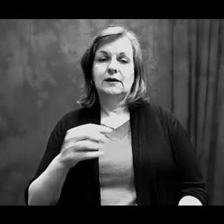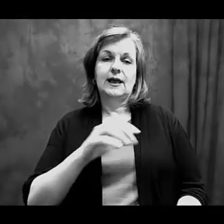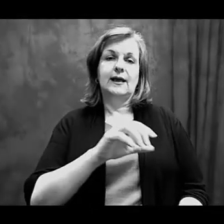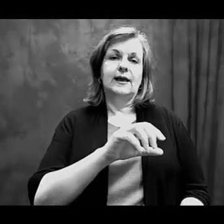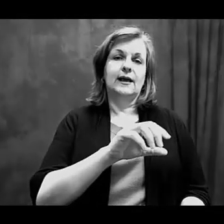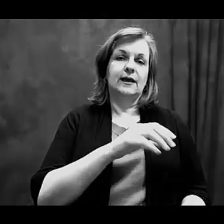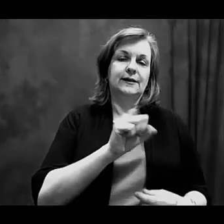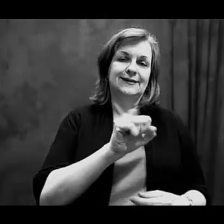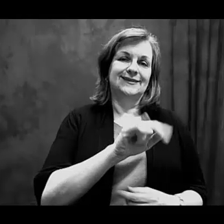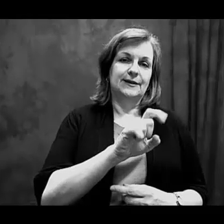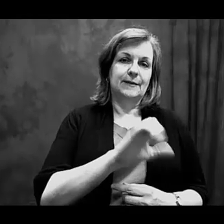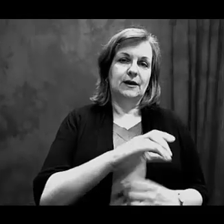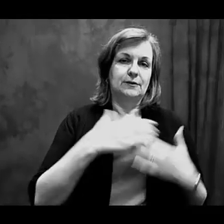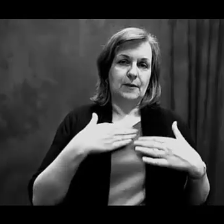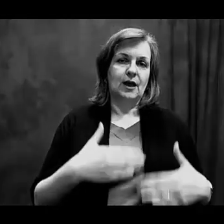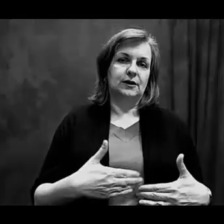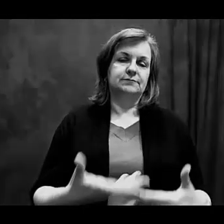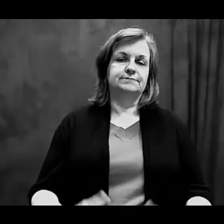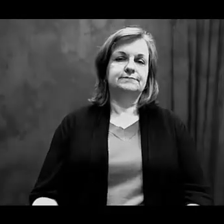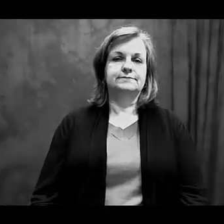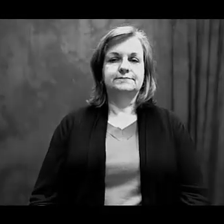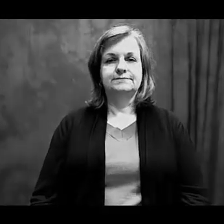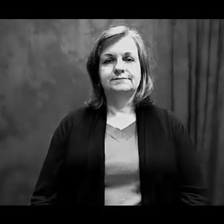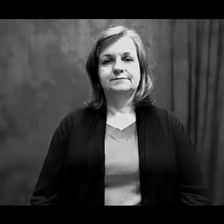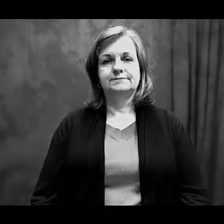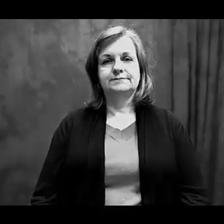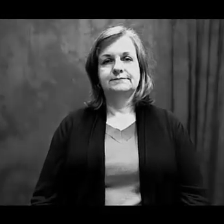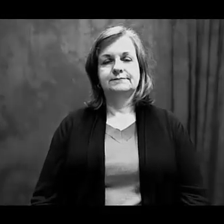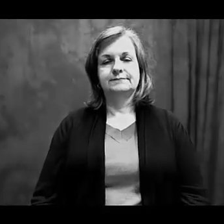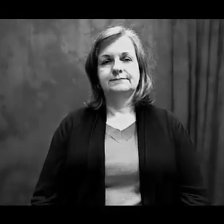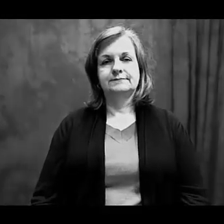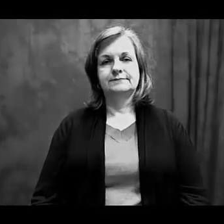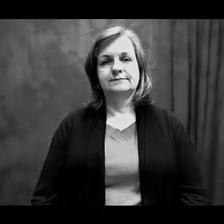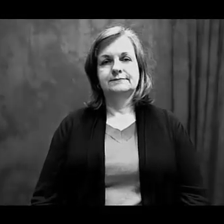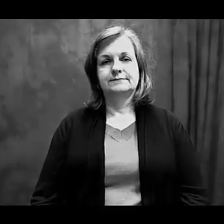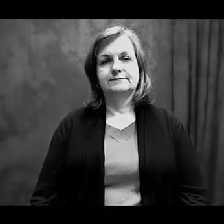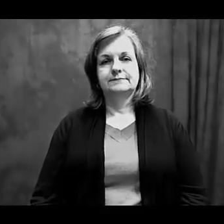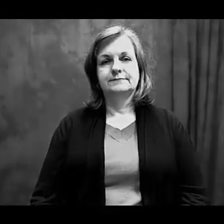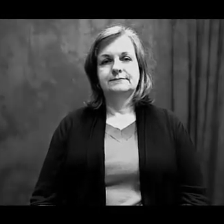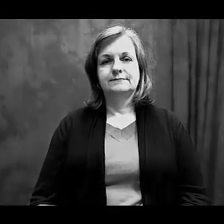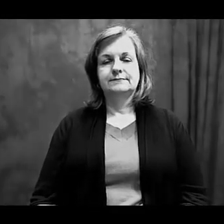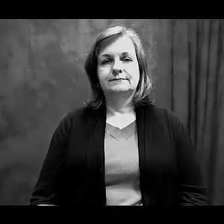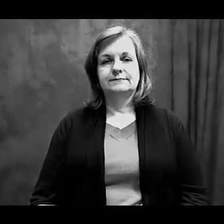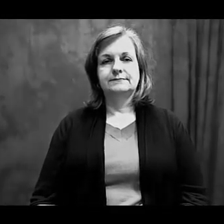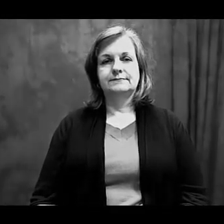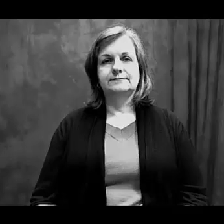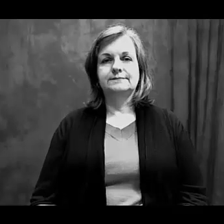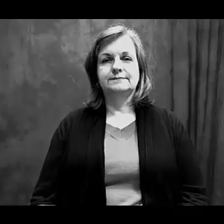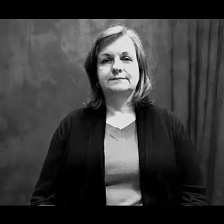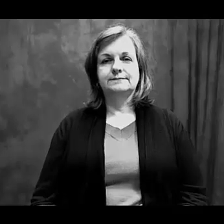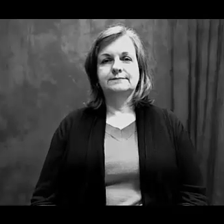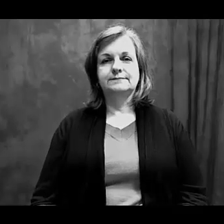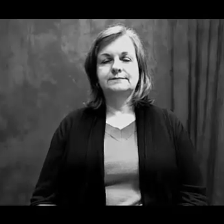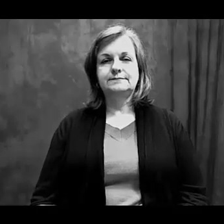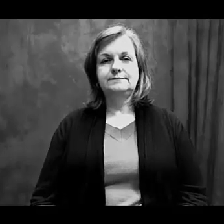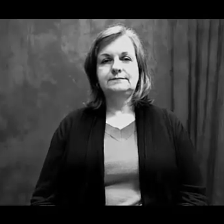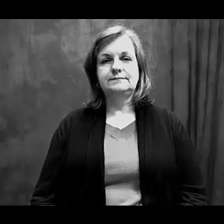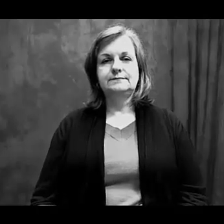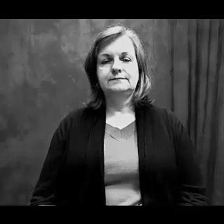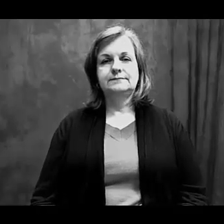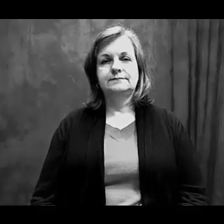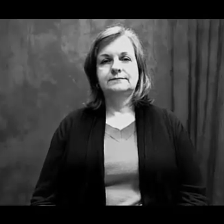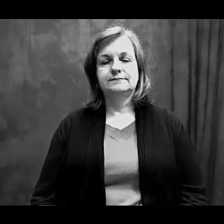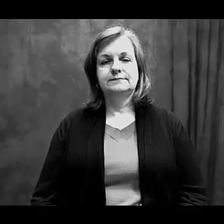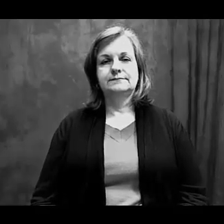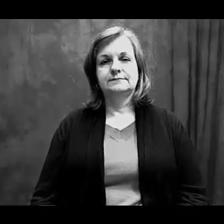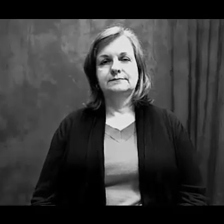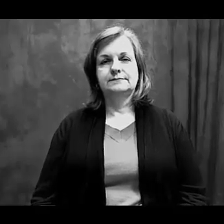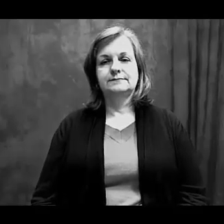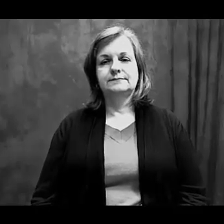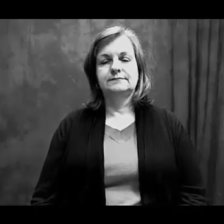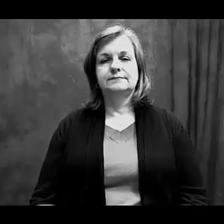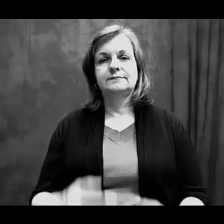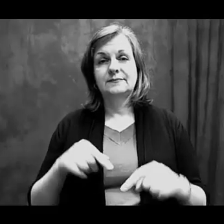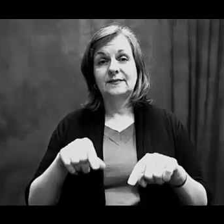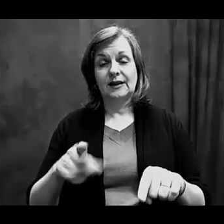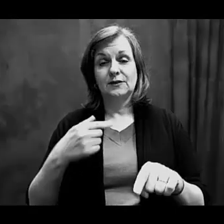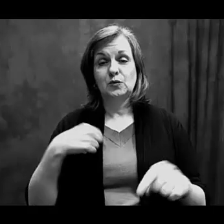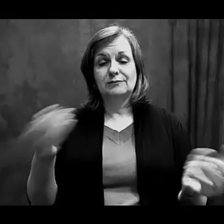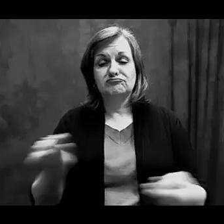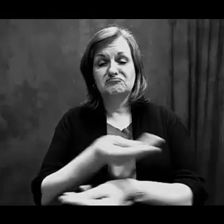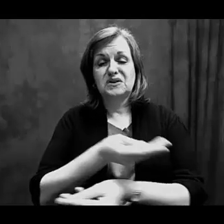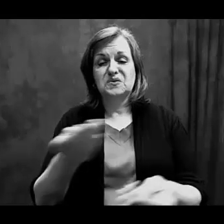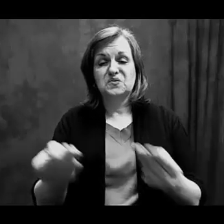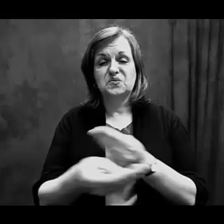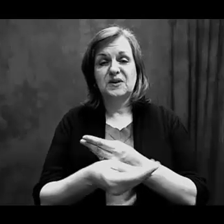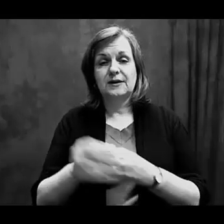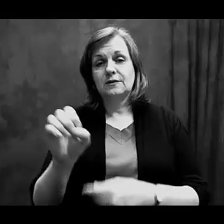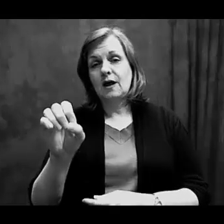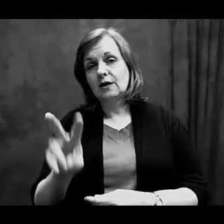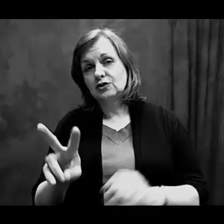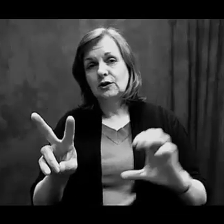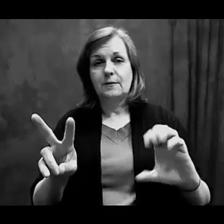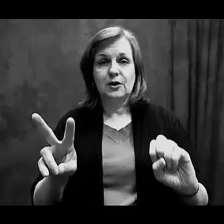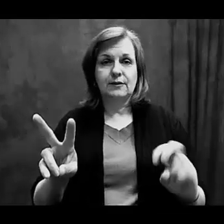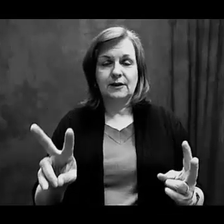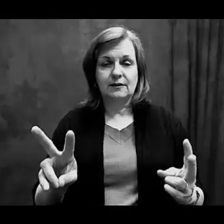so moving out to the body vs. moving up to the lungs -- lungs is pulmonary